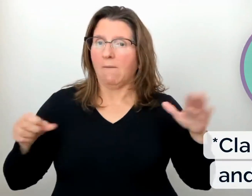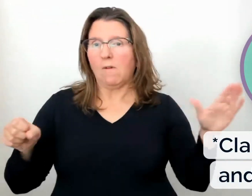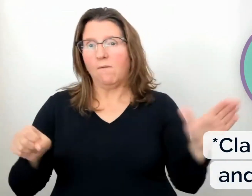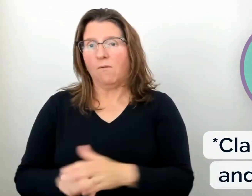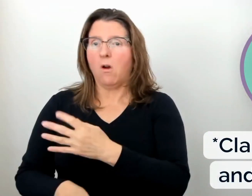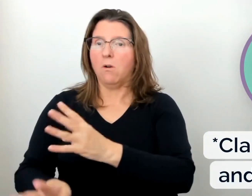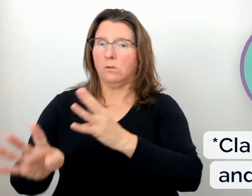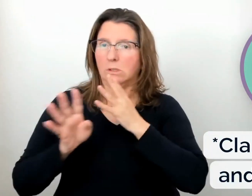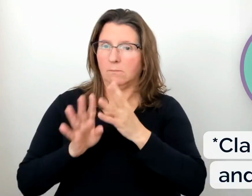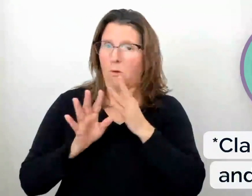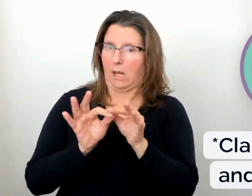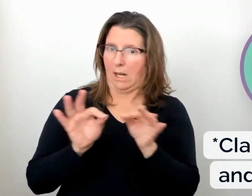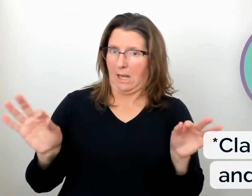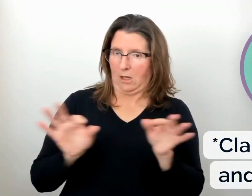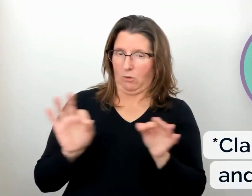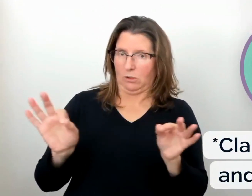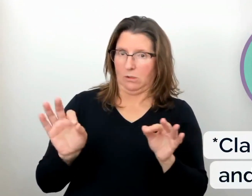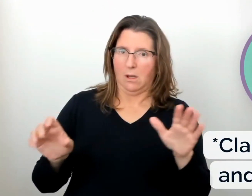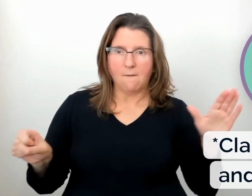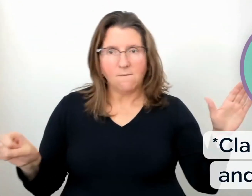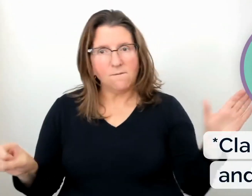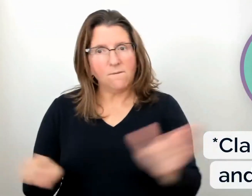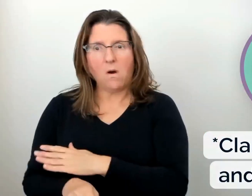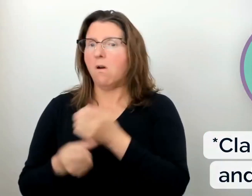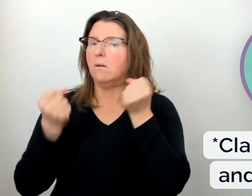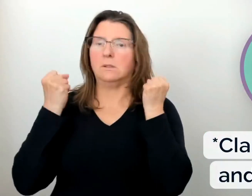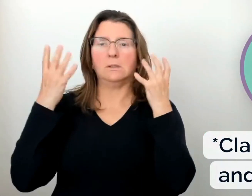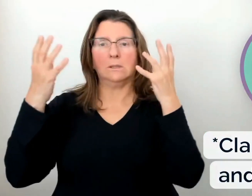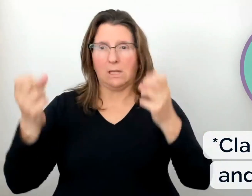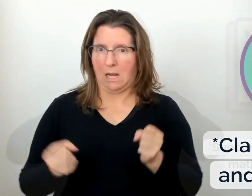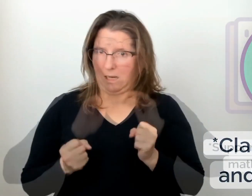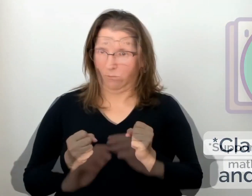If the child is language delayed, this does not apply.